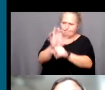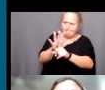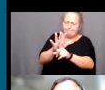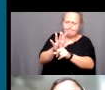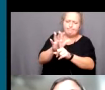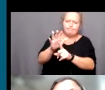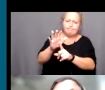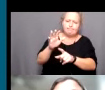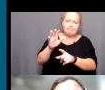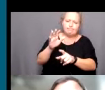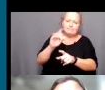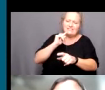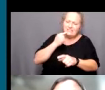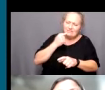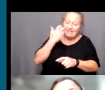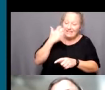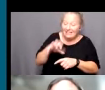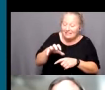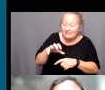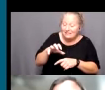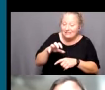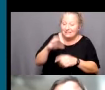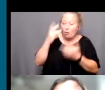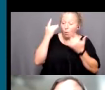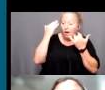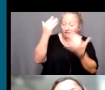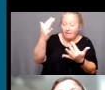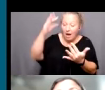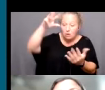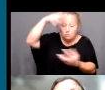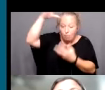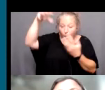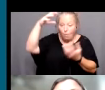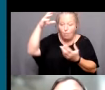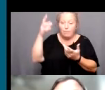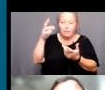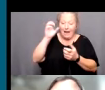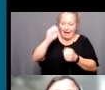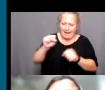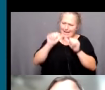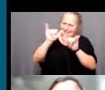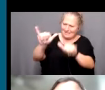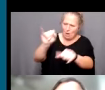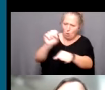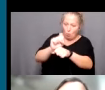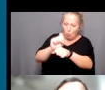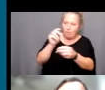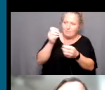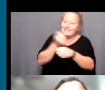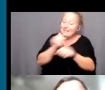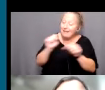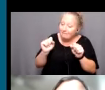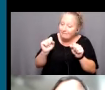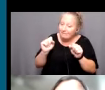severe heat, by wildfire smoke so they can remain at work safely and minimize